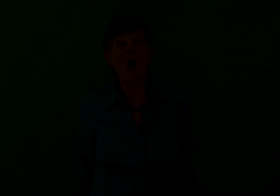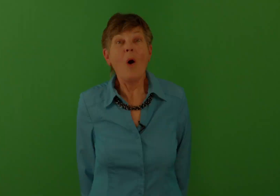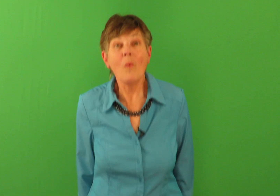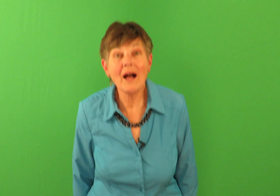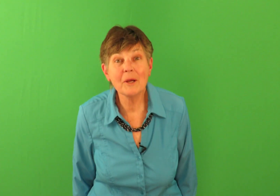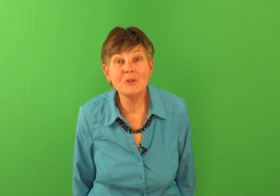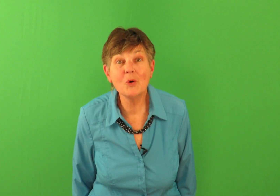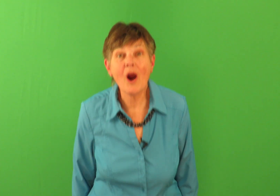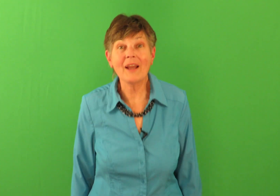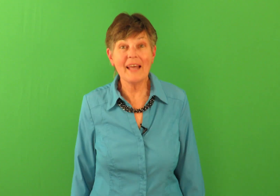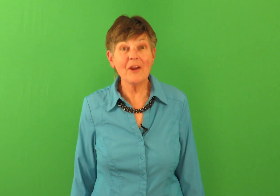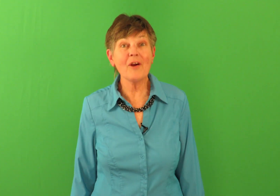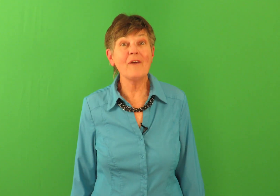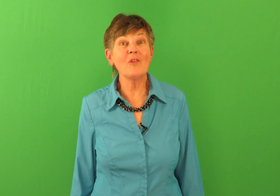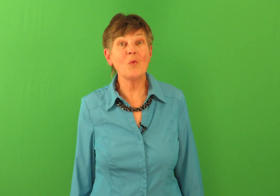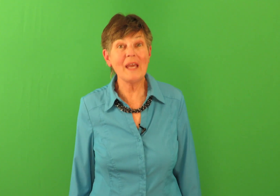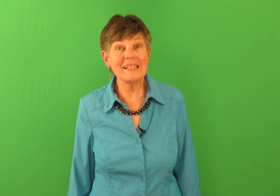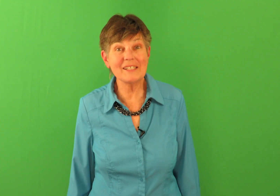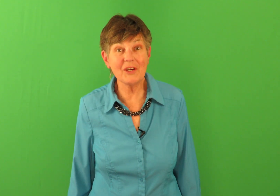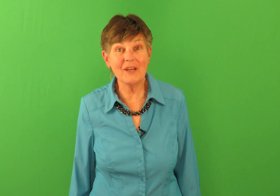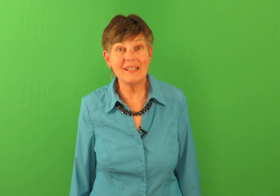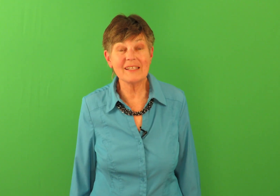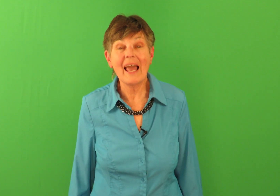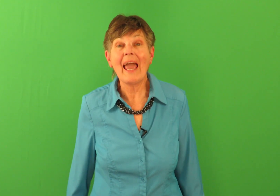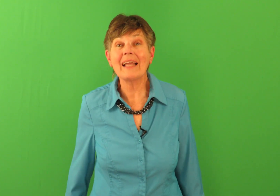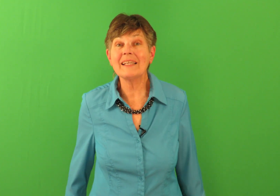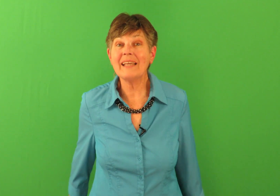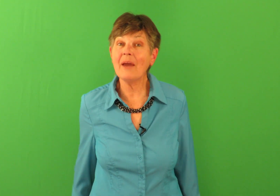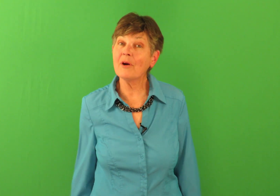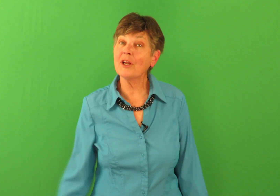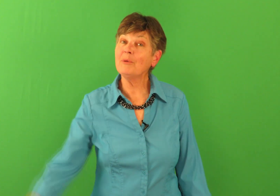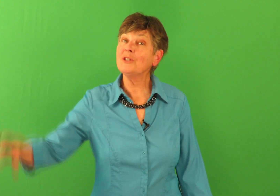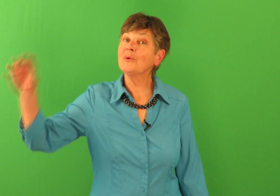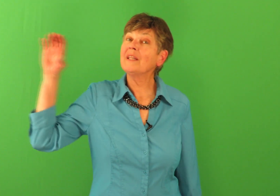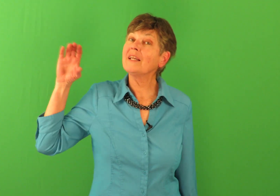welcome to our letter of the week series and today we're going to be doing the